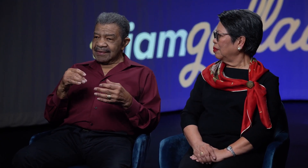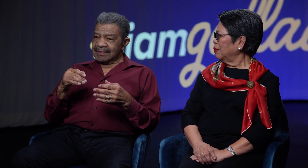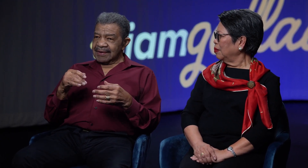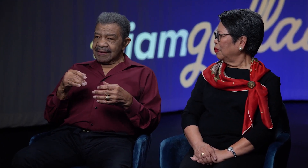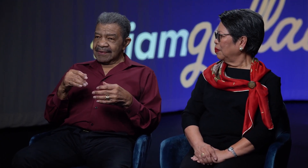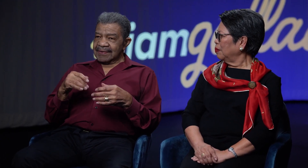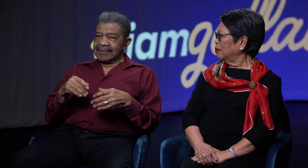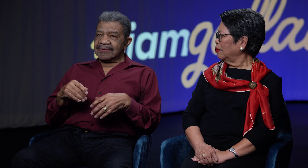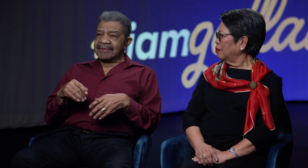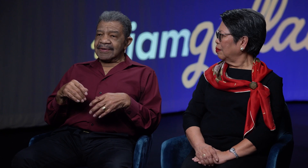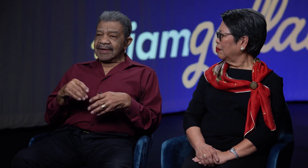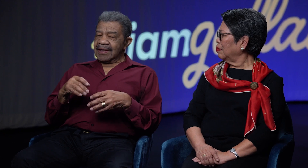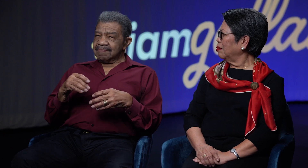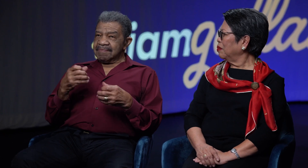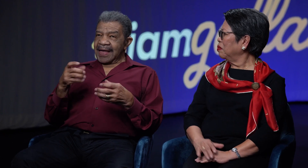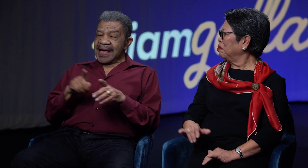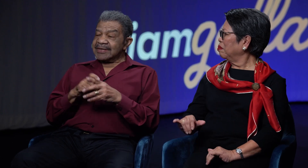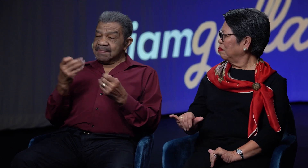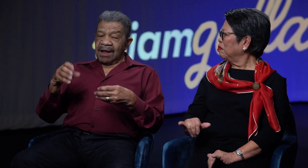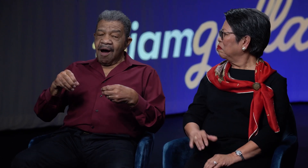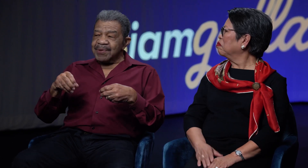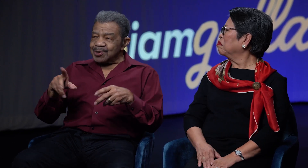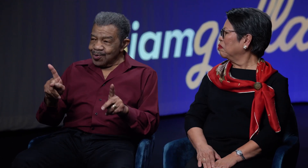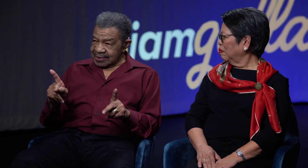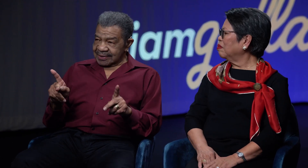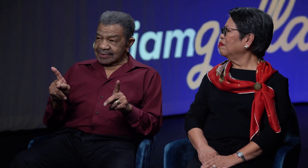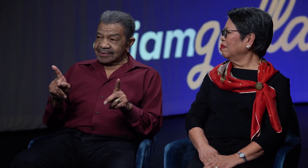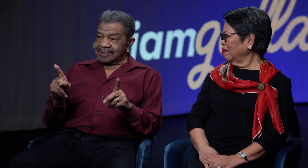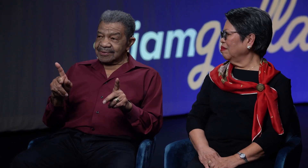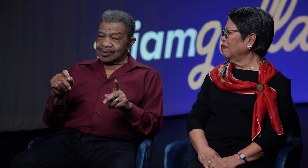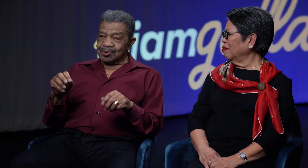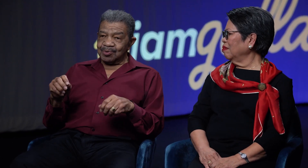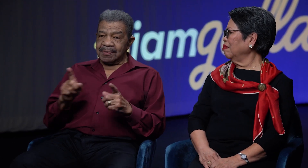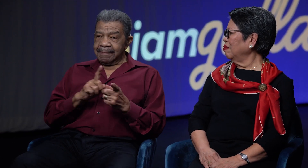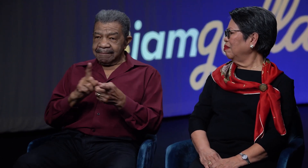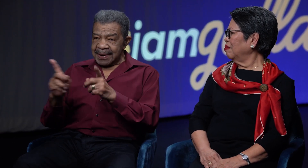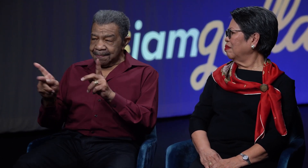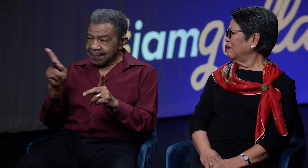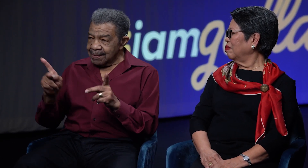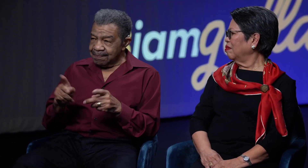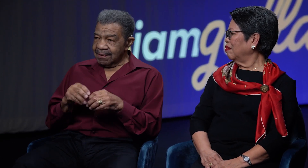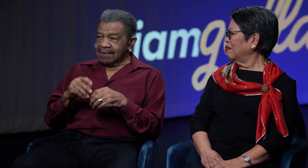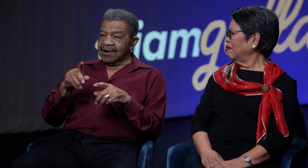as many opportunities to meet people,